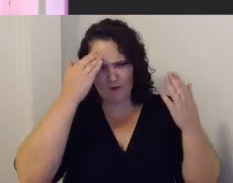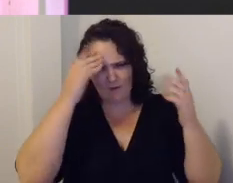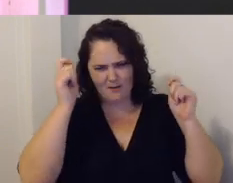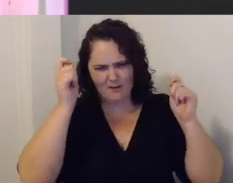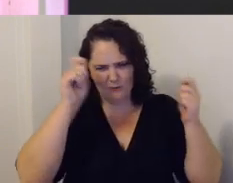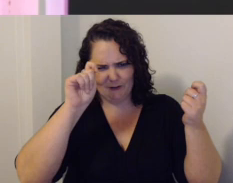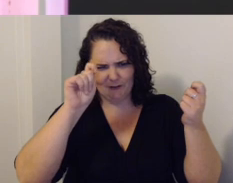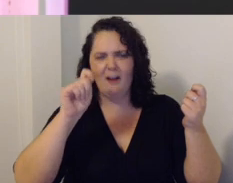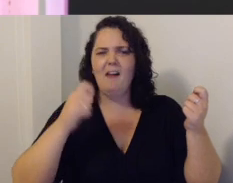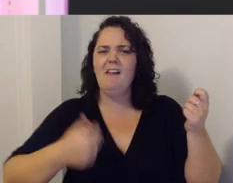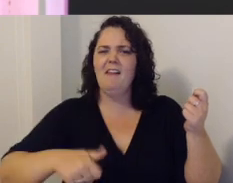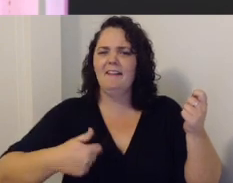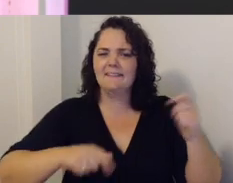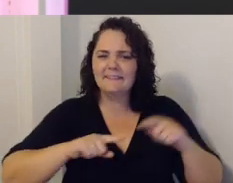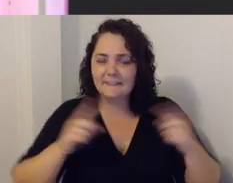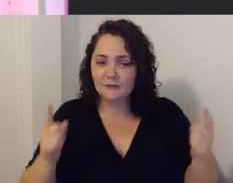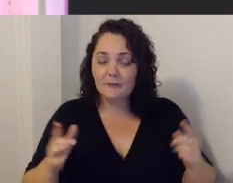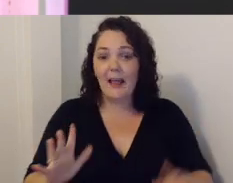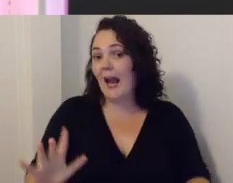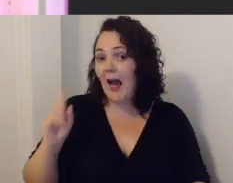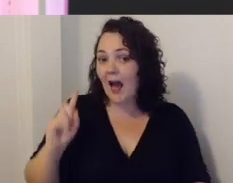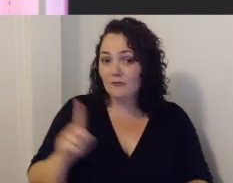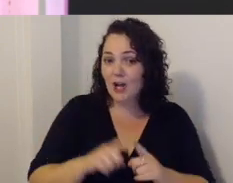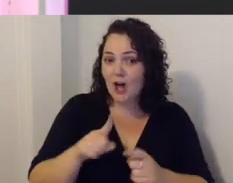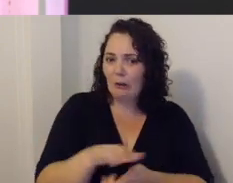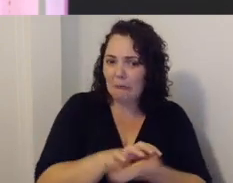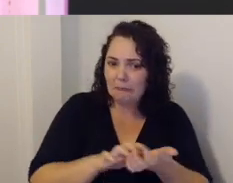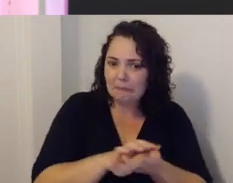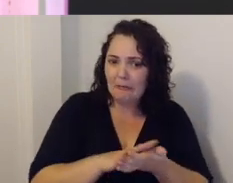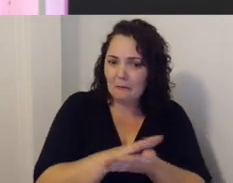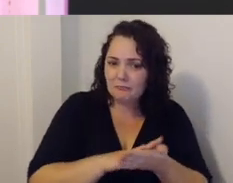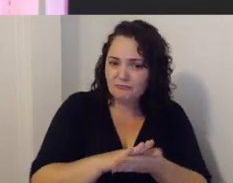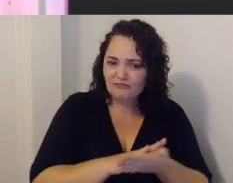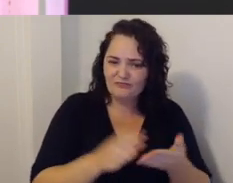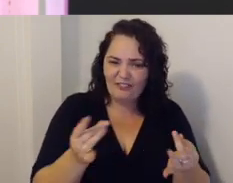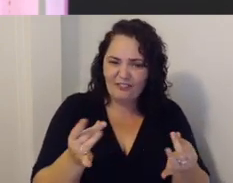where you might cover your entire sheet of paper in these different mixtures and concoctions of